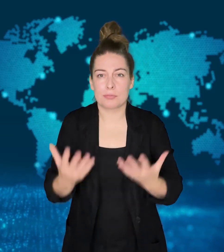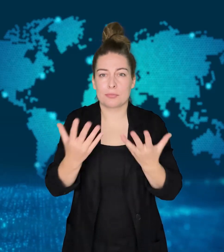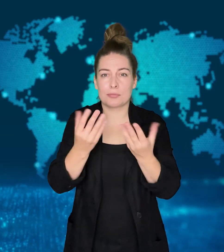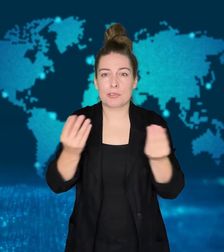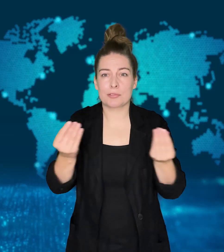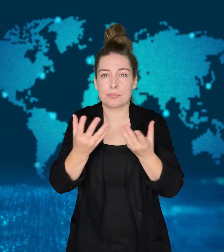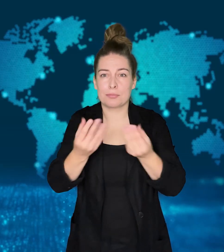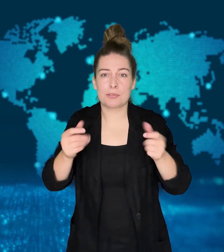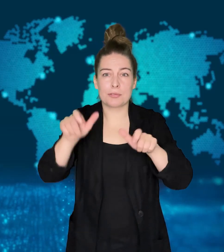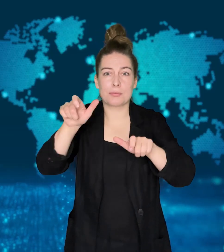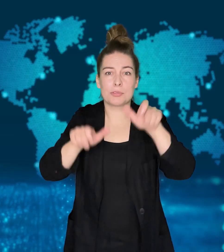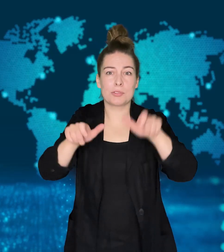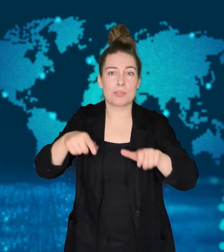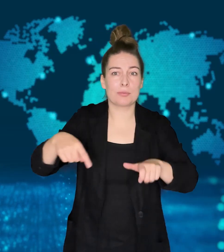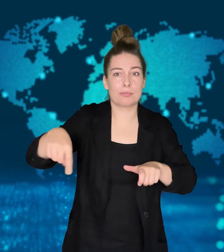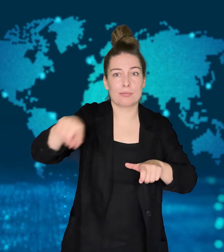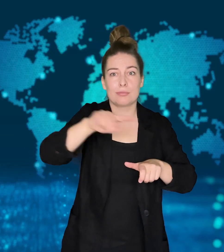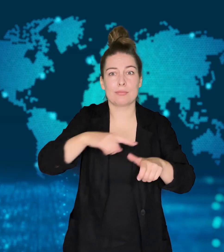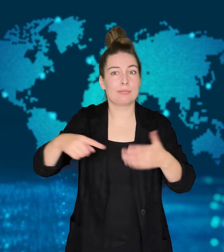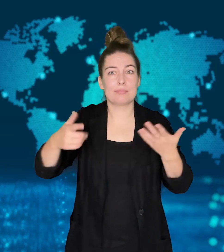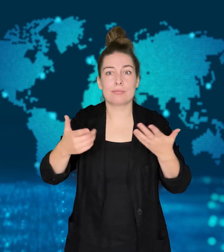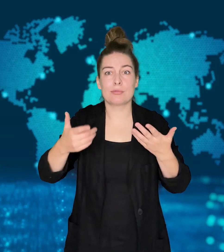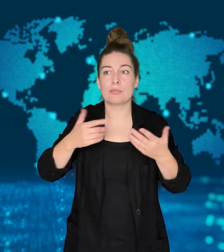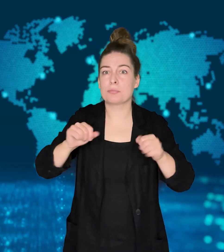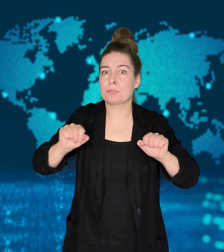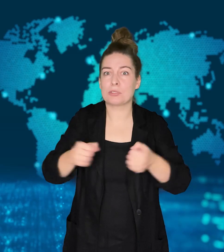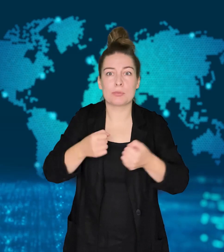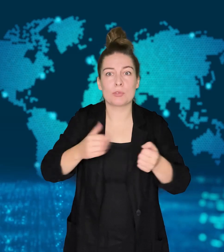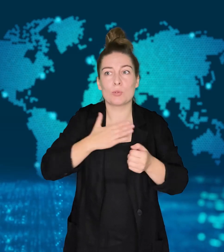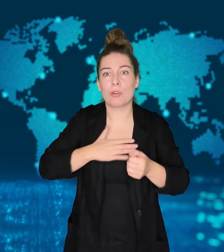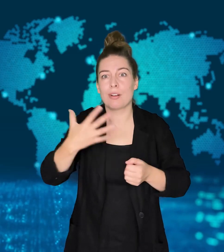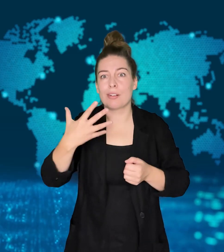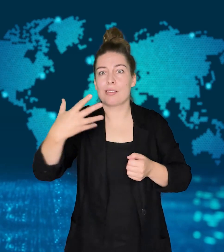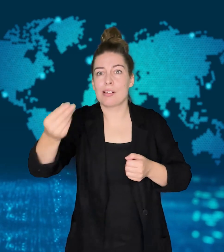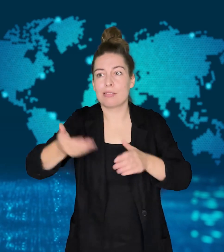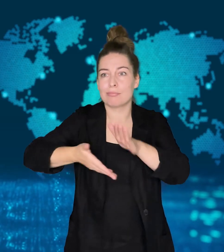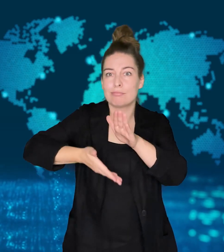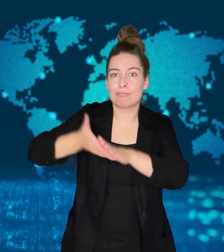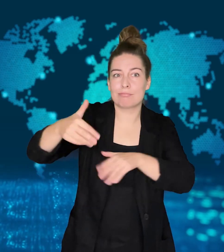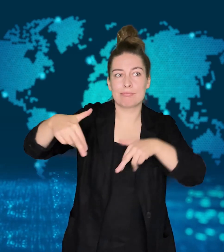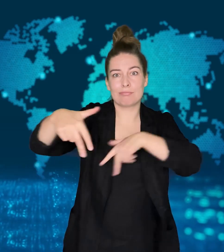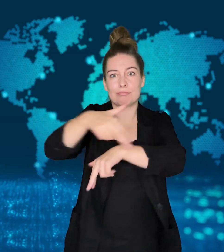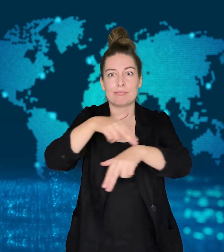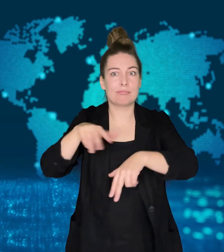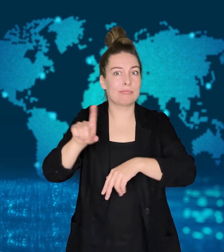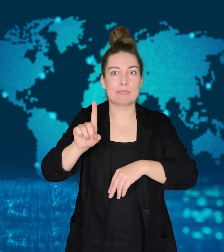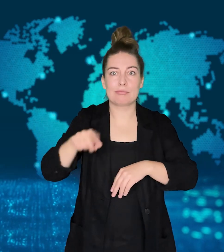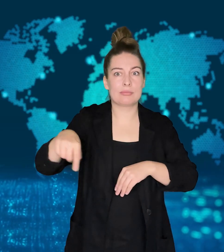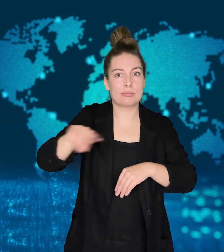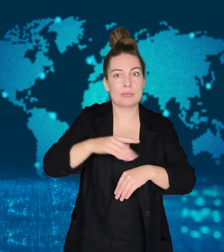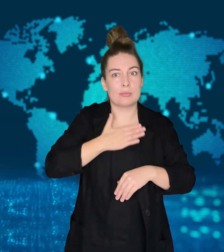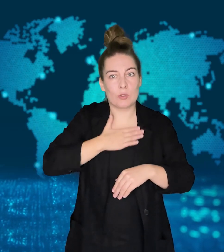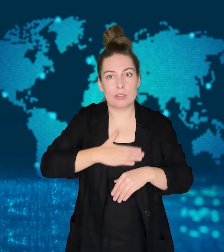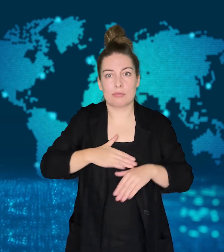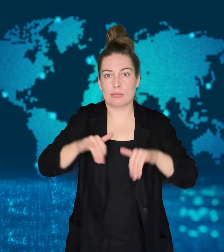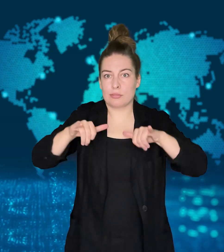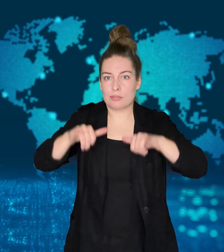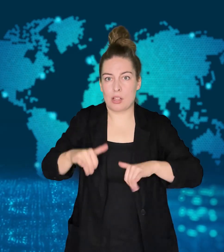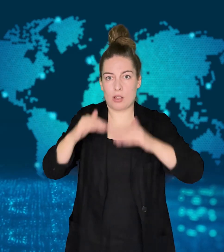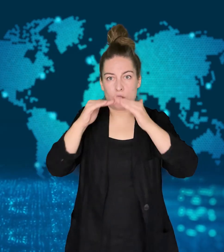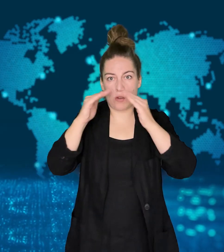belongs to the Shia armed group.